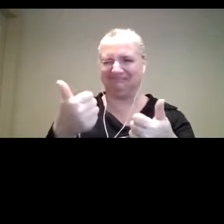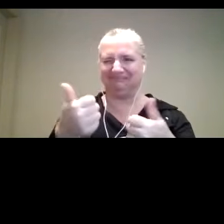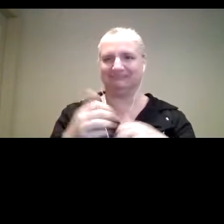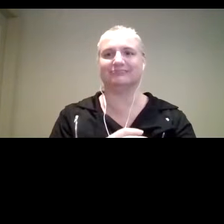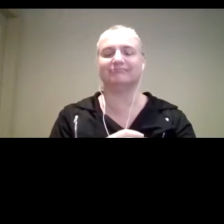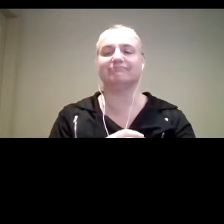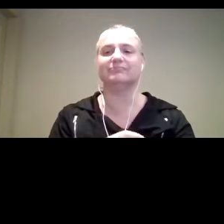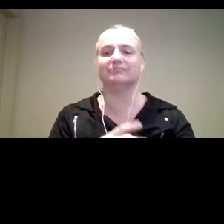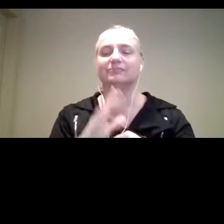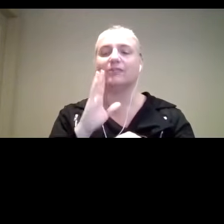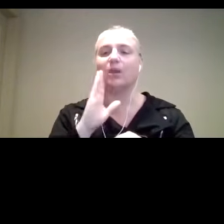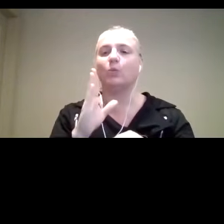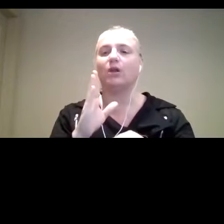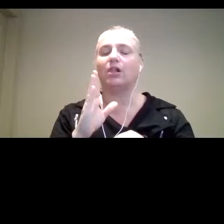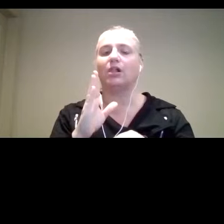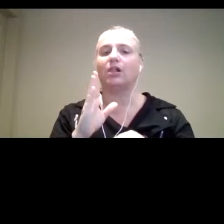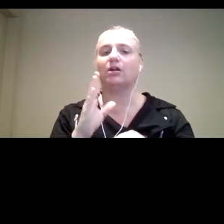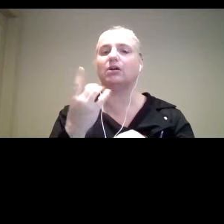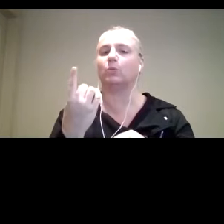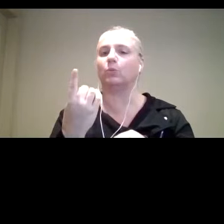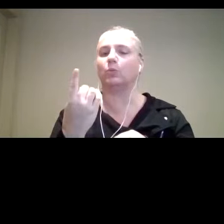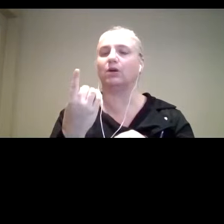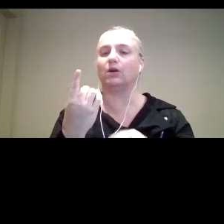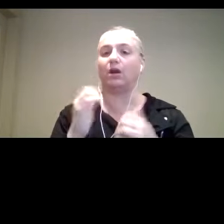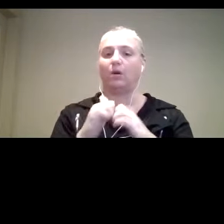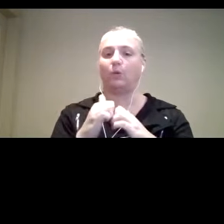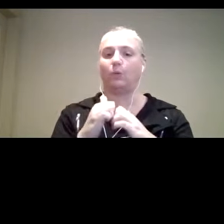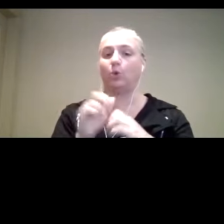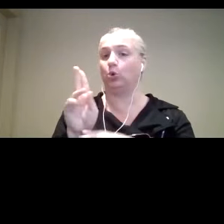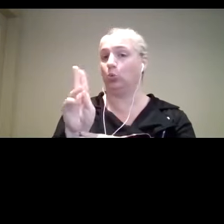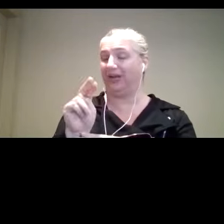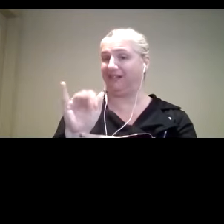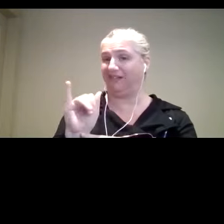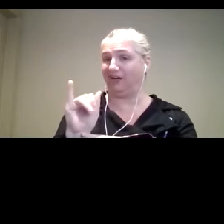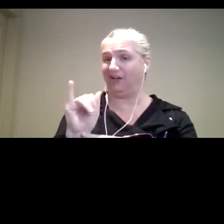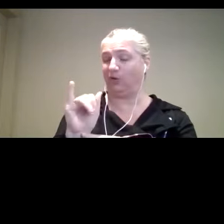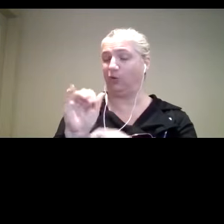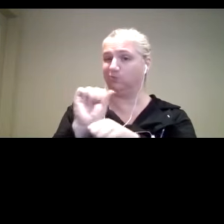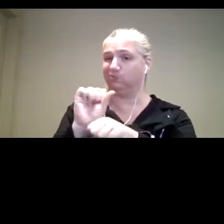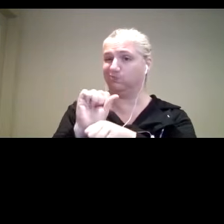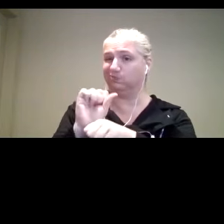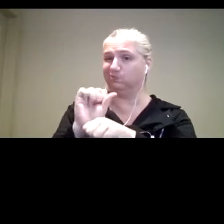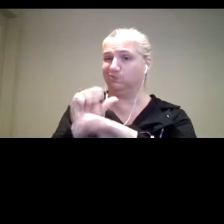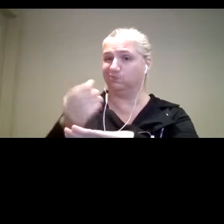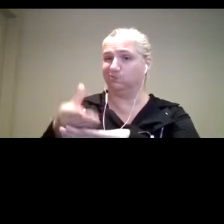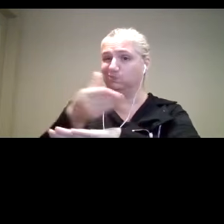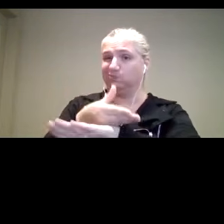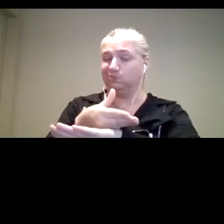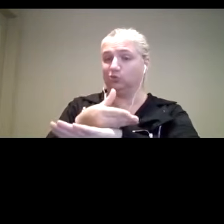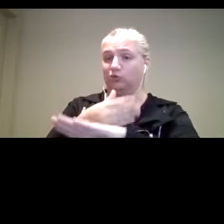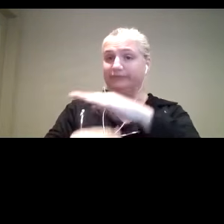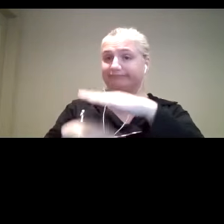I'm gonna... One is how is UNI working to improve capacity for improving mental health services